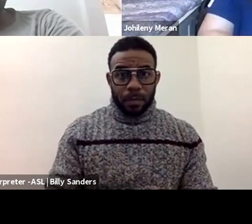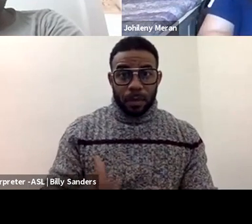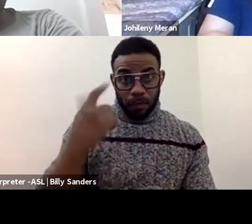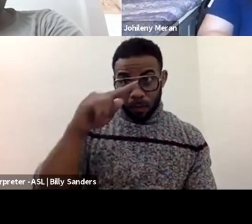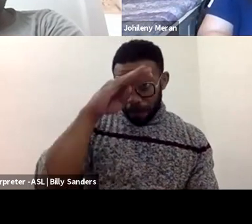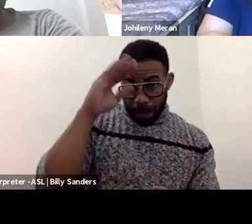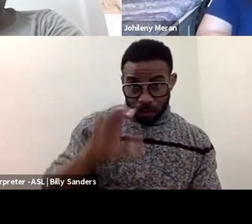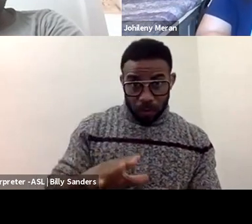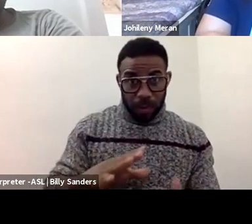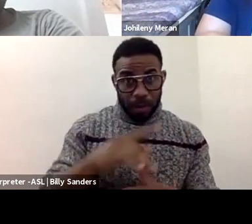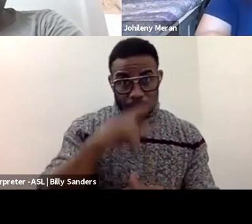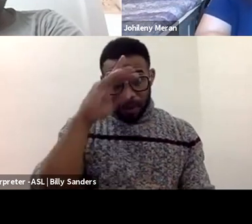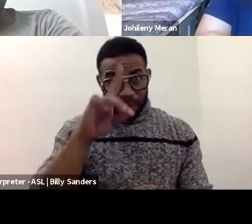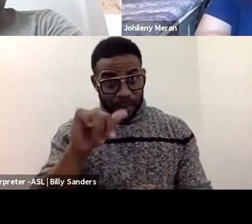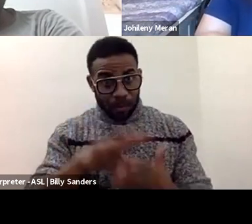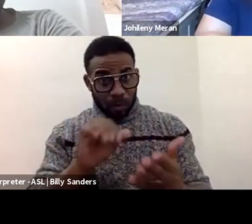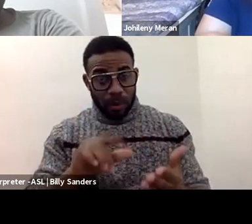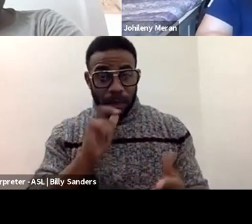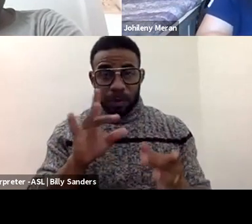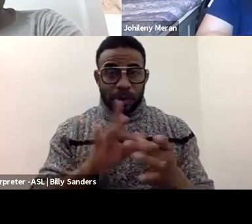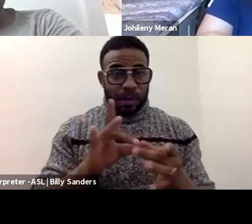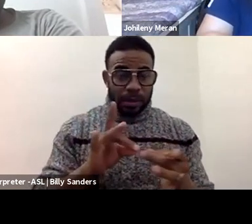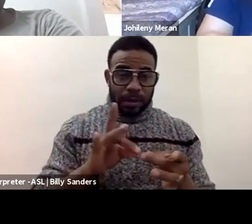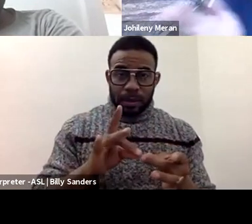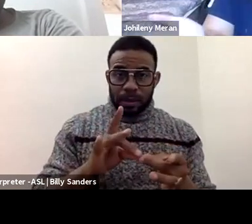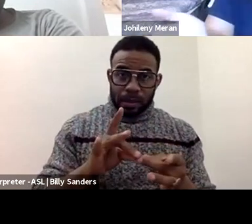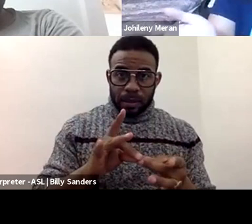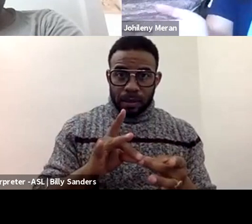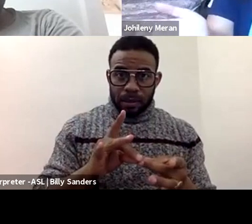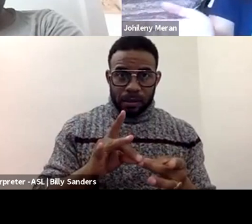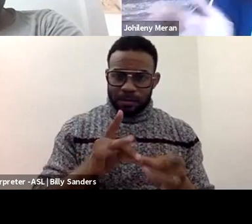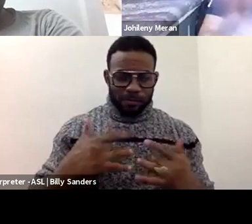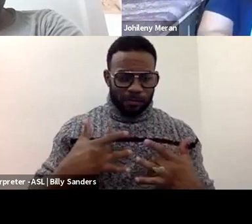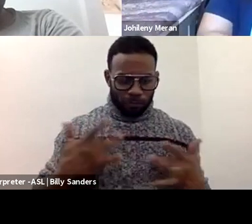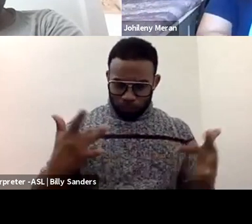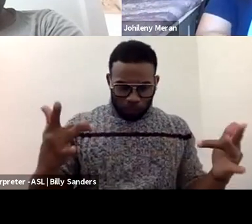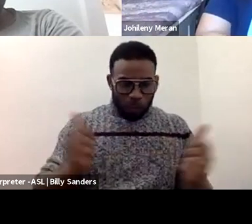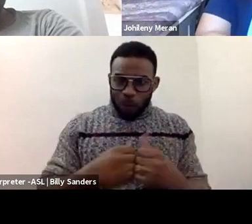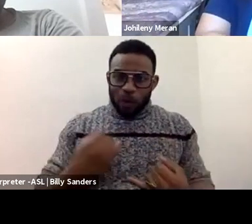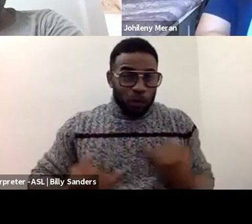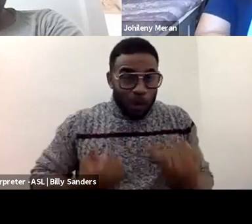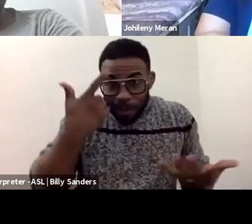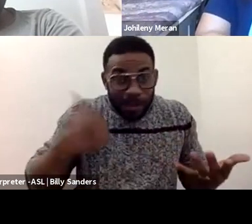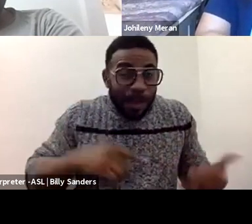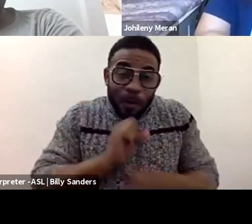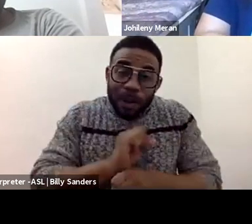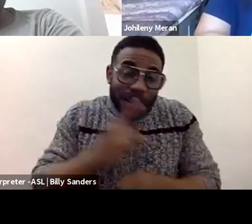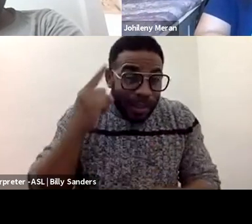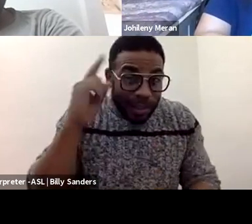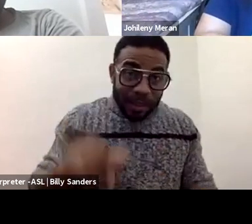for Black disabled students, I would say to radiate joy. Because I really think that Black